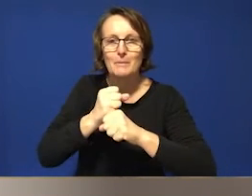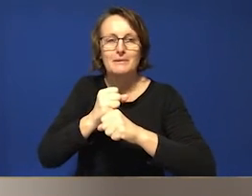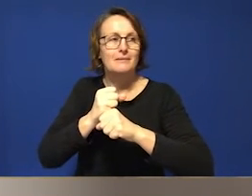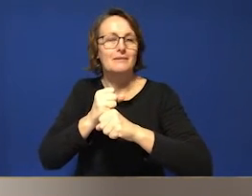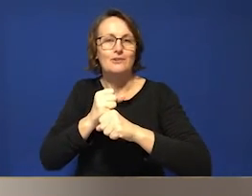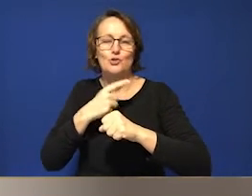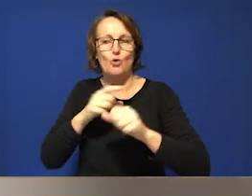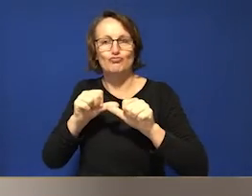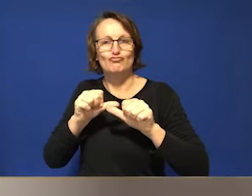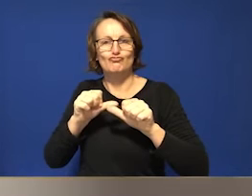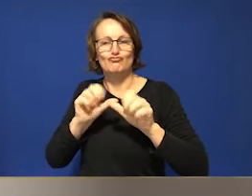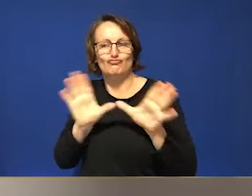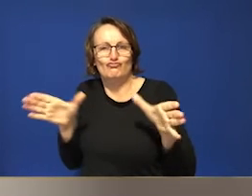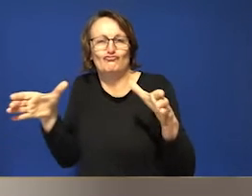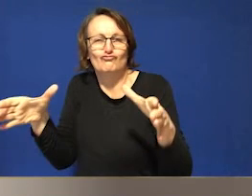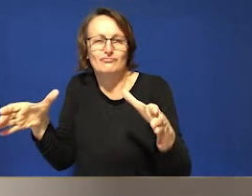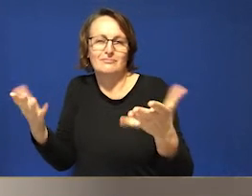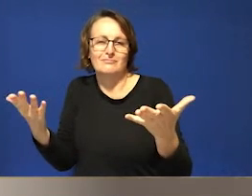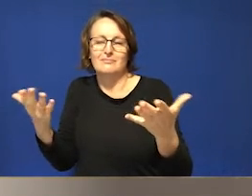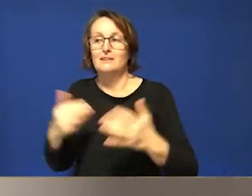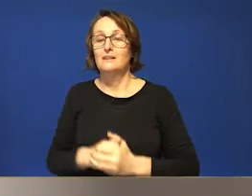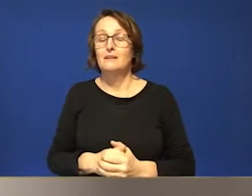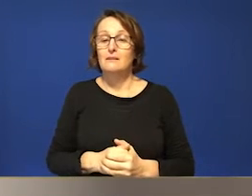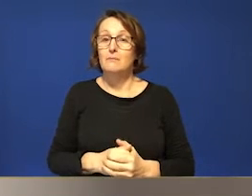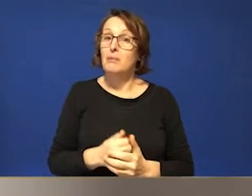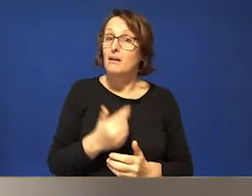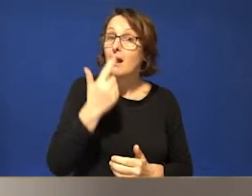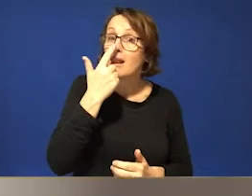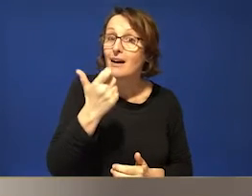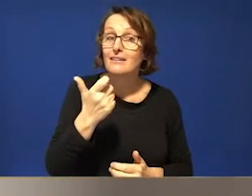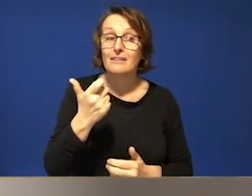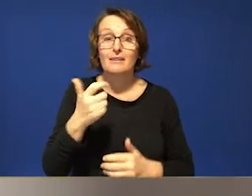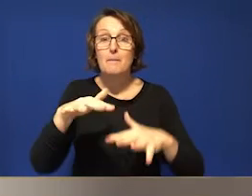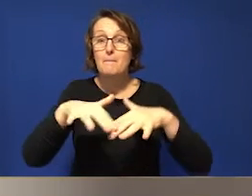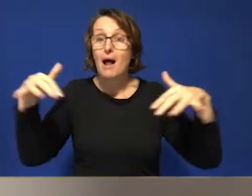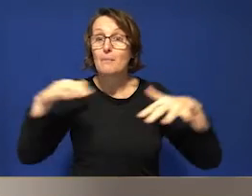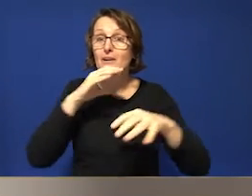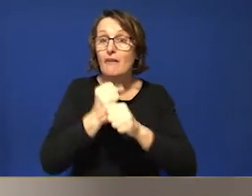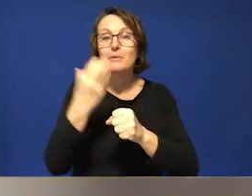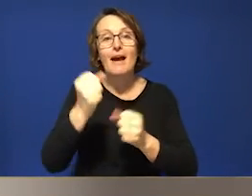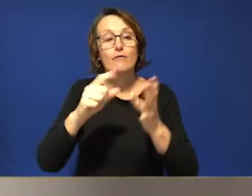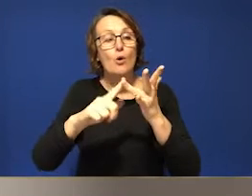of that kind of scrutiny. So I mean to Parliament's credit, they have open days and bookable tours.